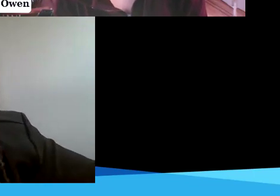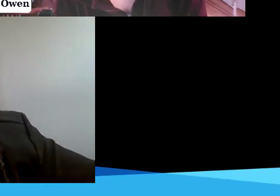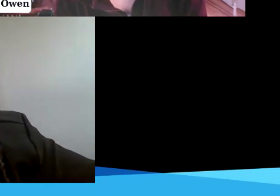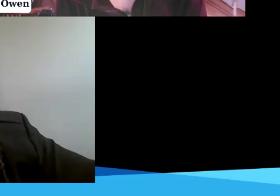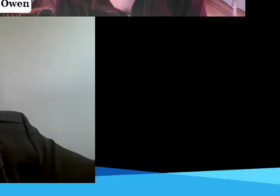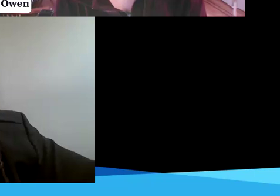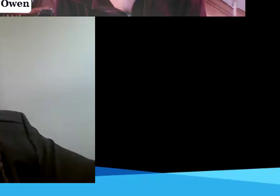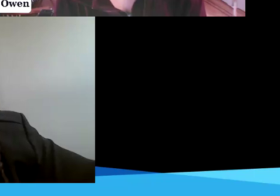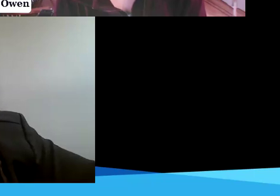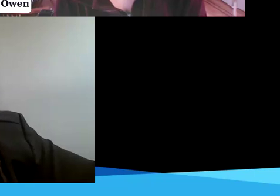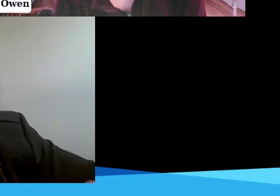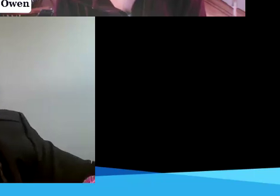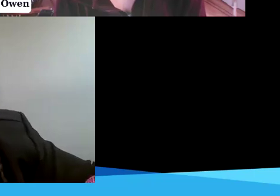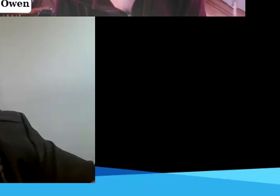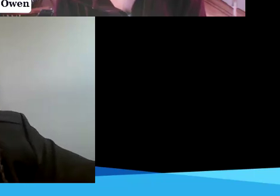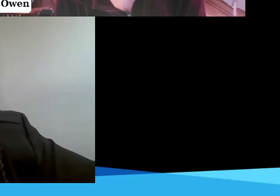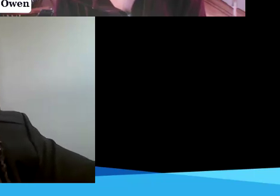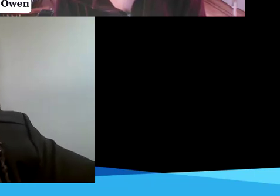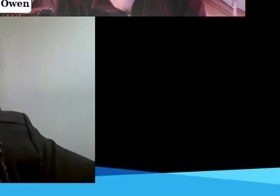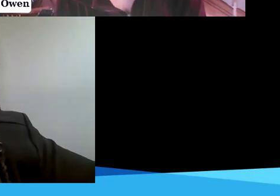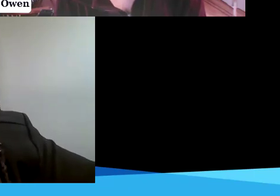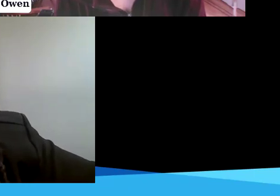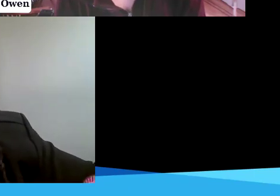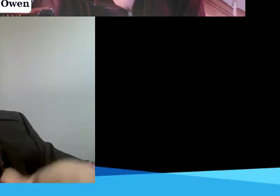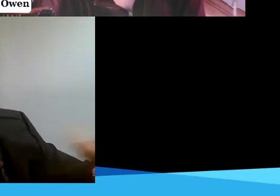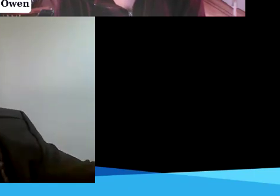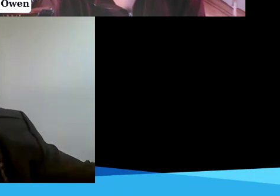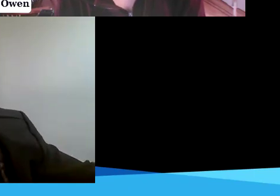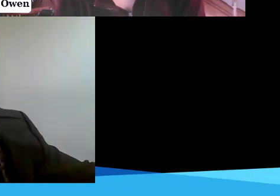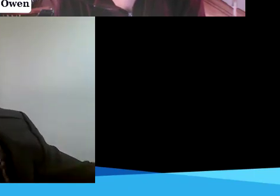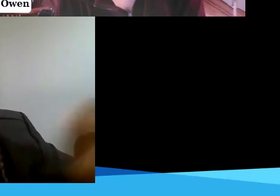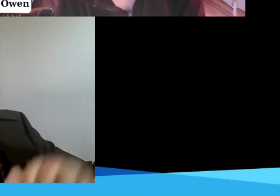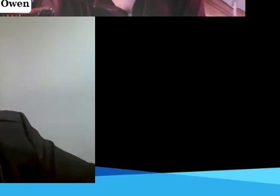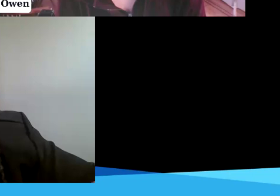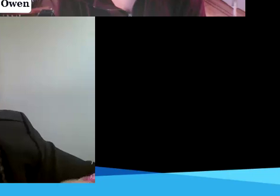She was like, 'Nope, you can push her out just like any other mother.'